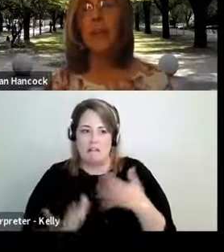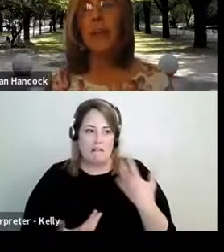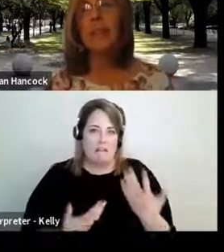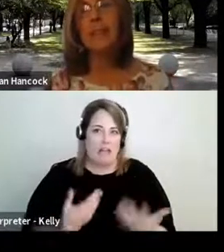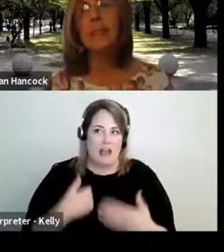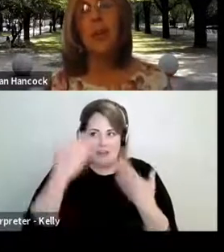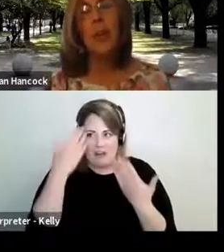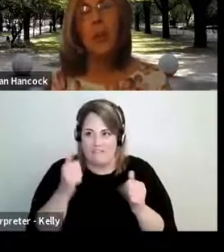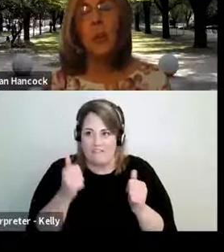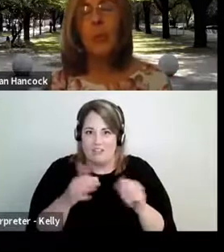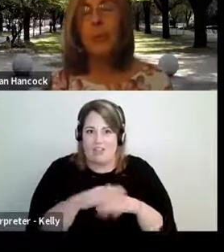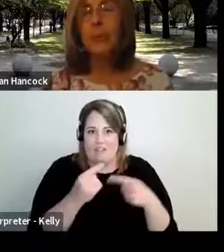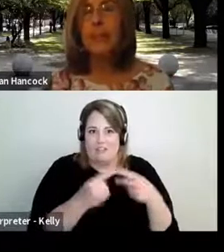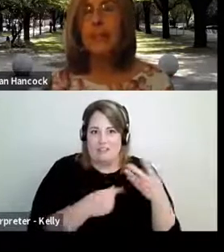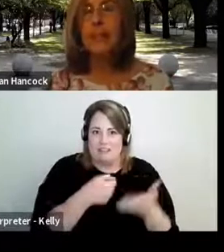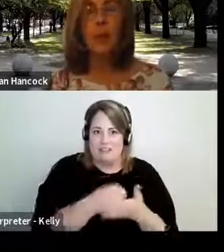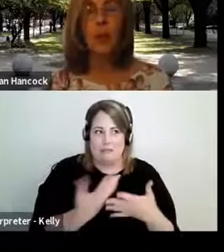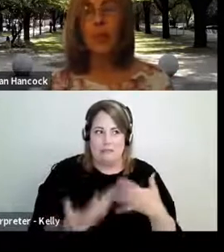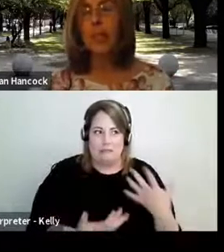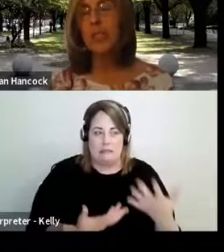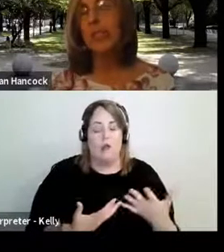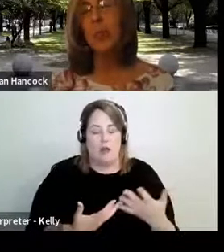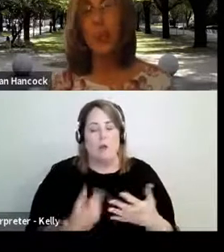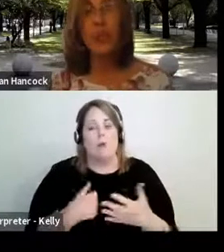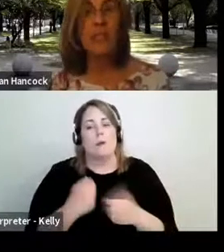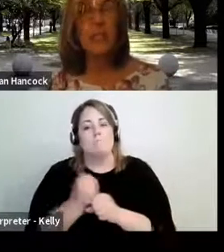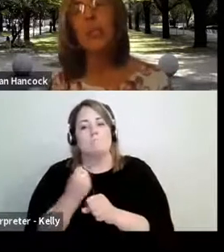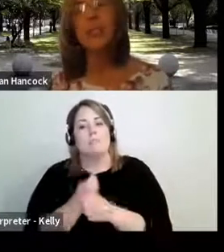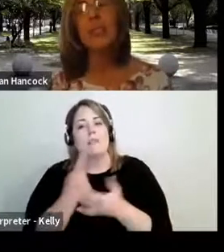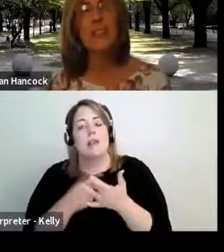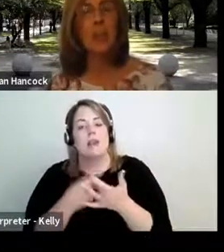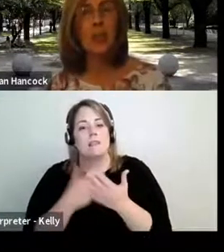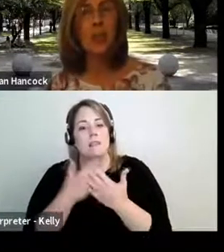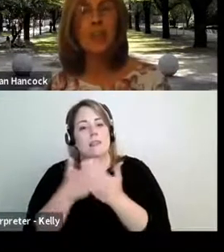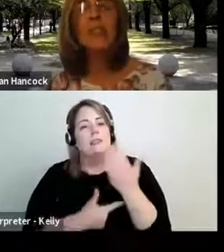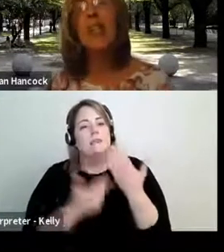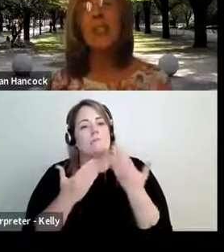the basics. So we developed a list of questions or open-ended questions that they can use